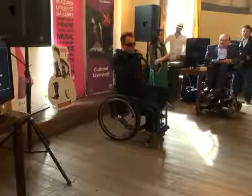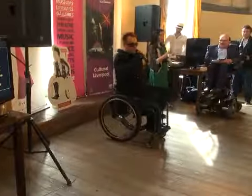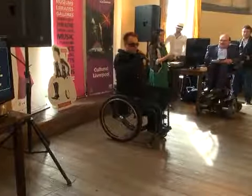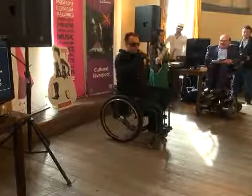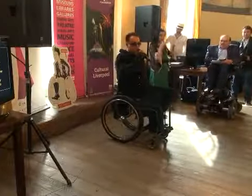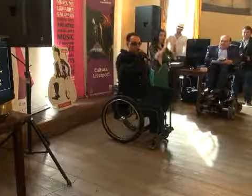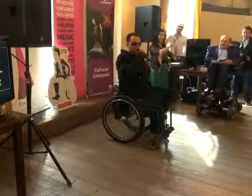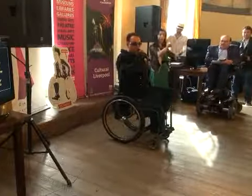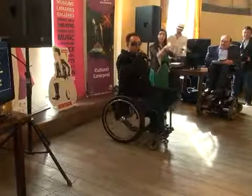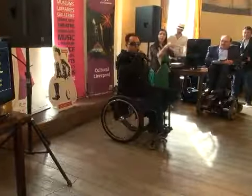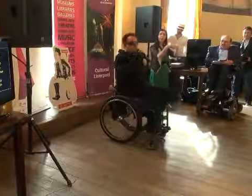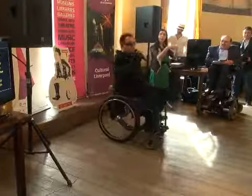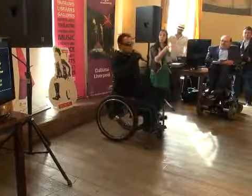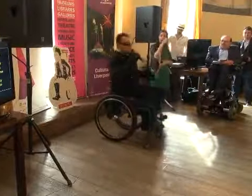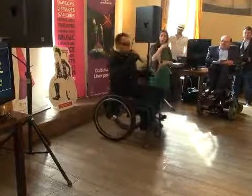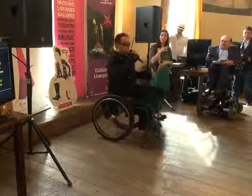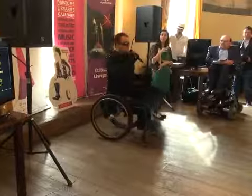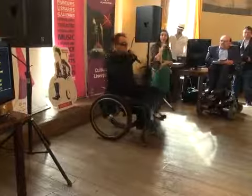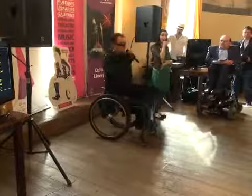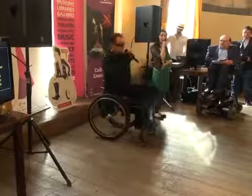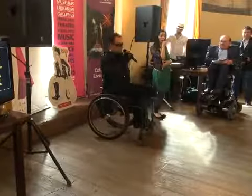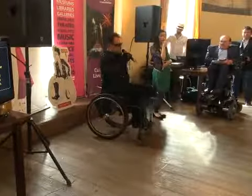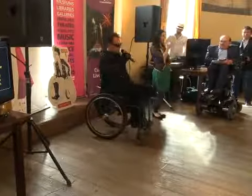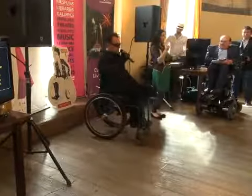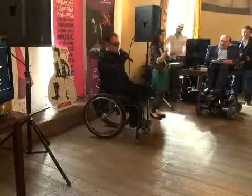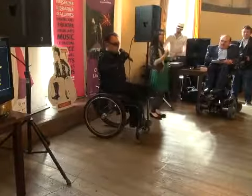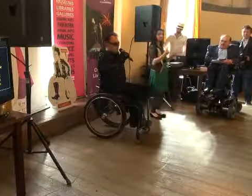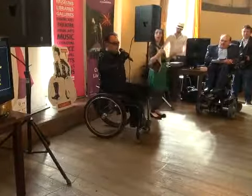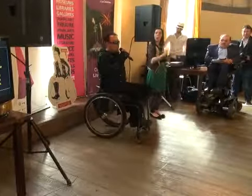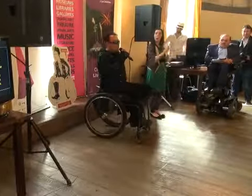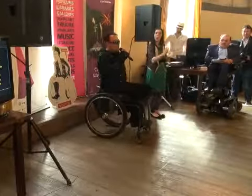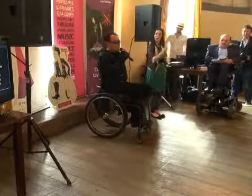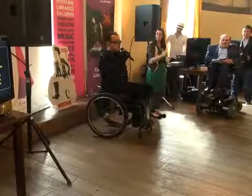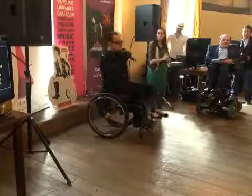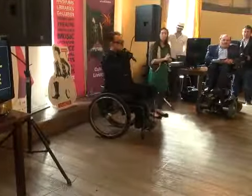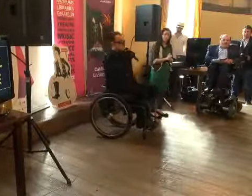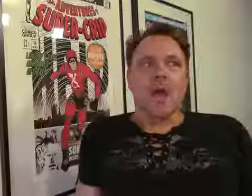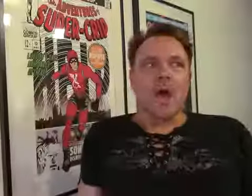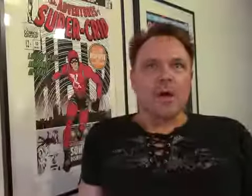The event's compere, TV's Mik Scarlet, told us how enthused he is about the Disability arts scene